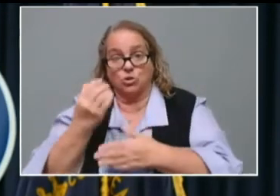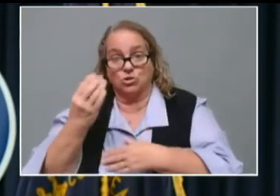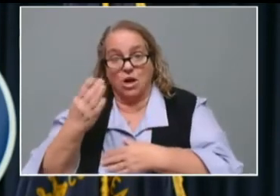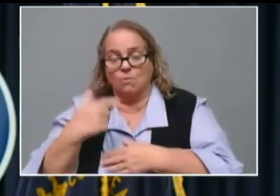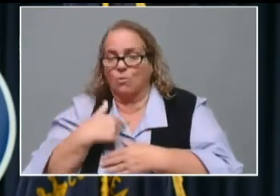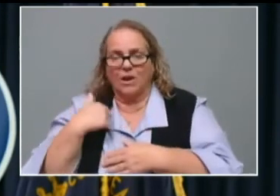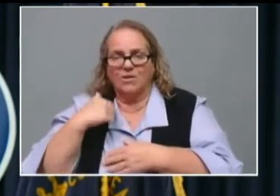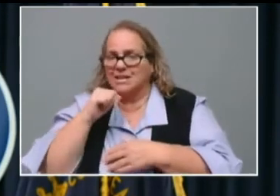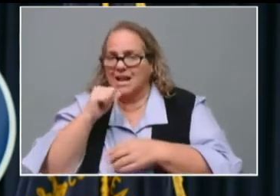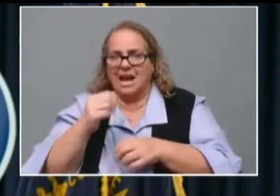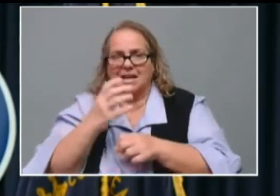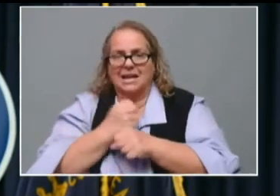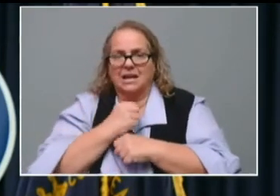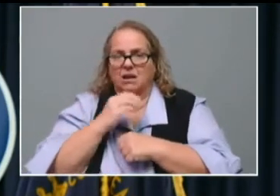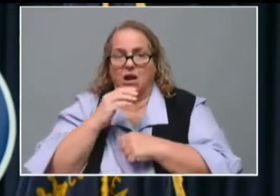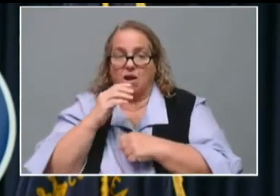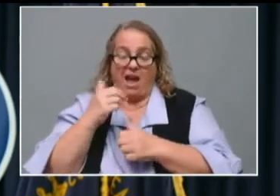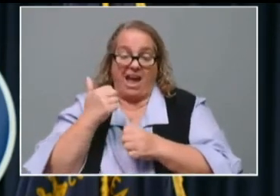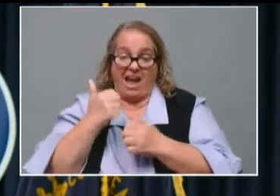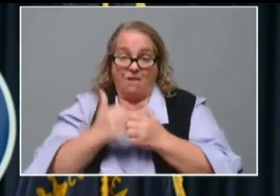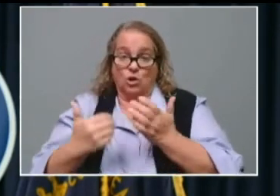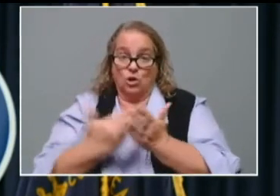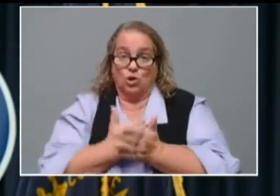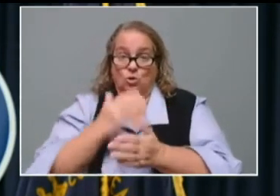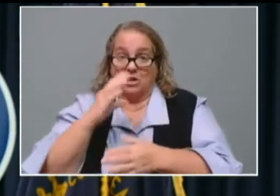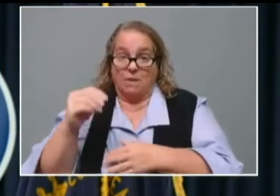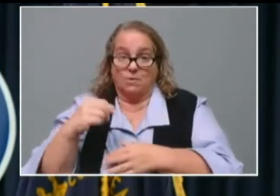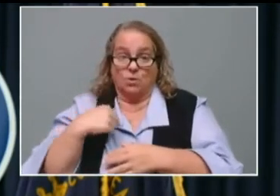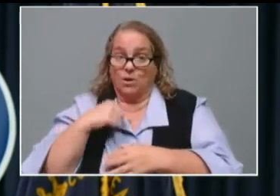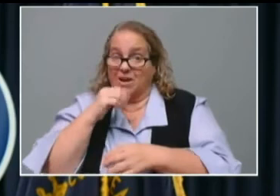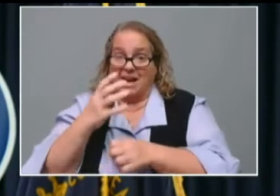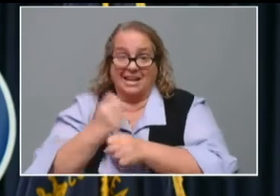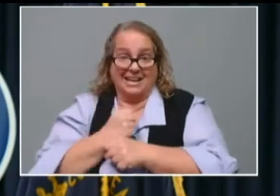new company, every tax we would be getting without the incentives. Um They